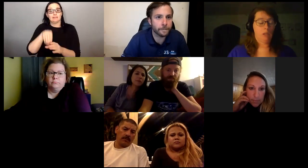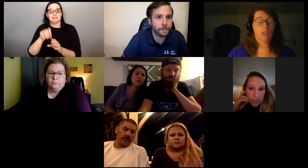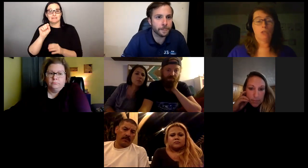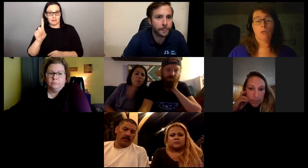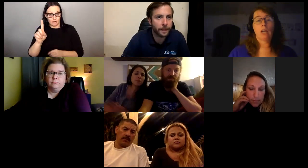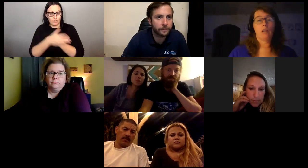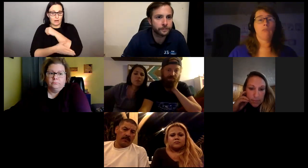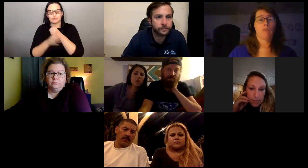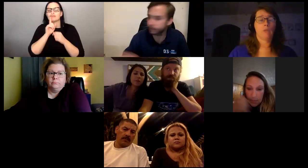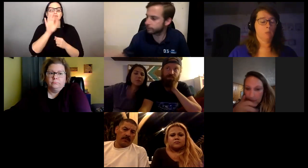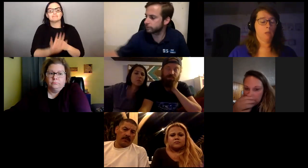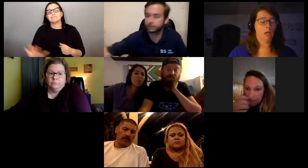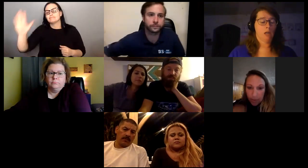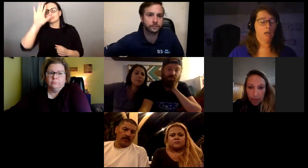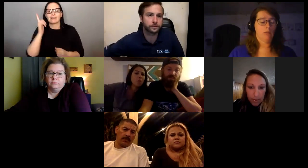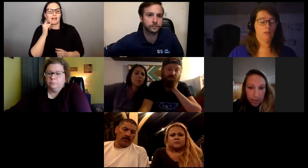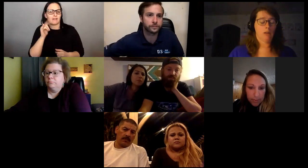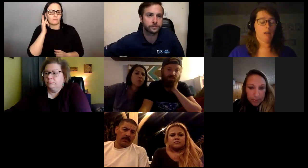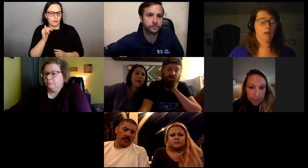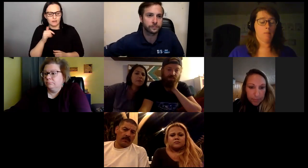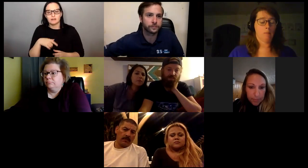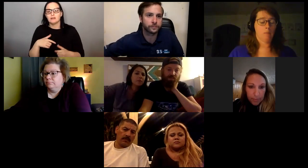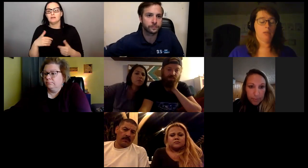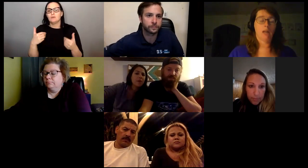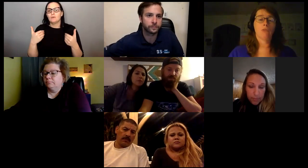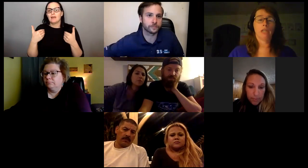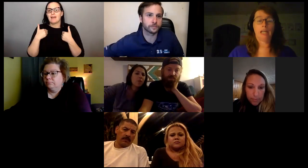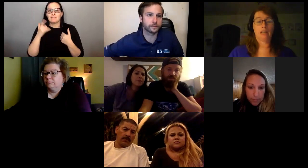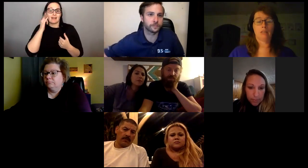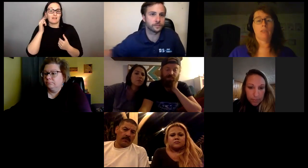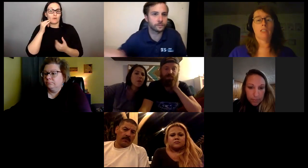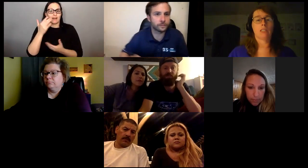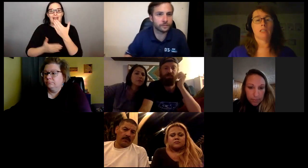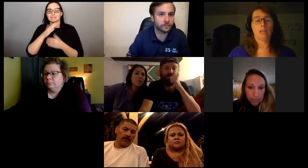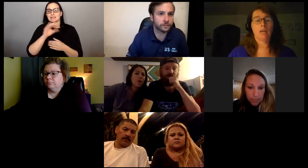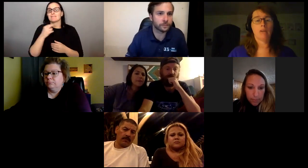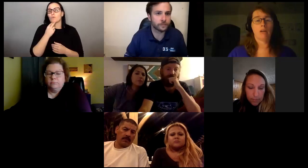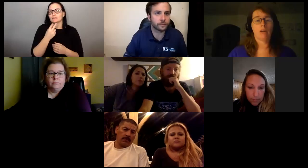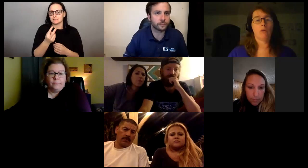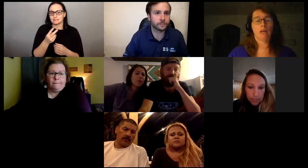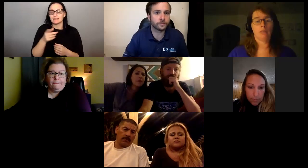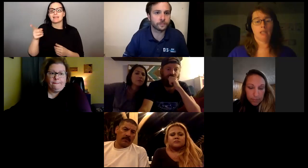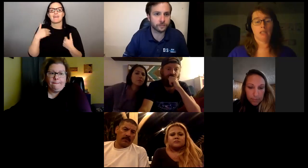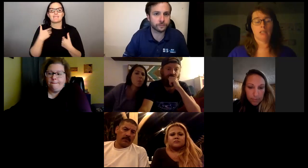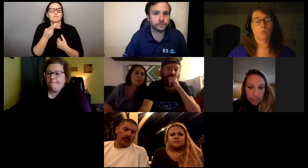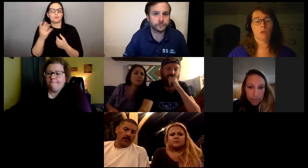throughout california we have um california hands and voices and they